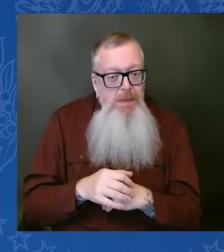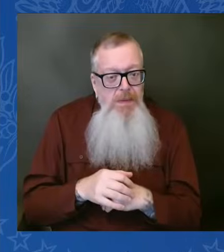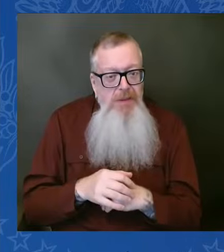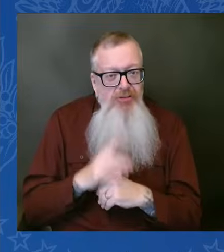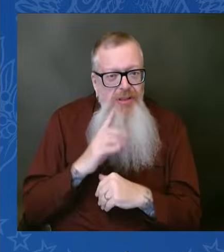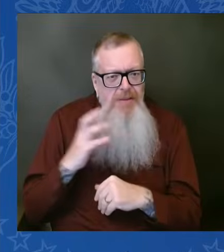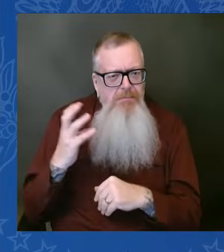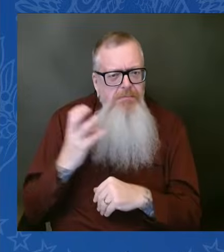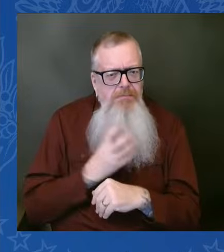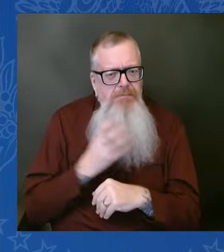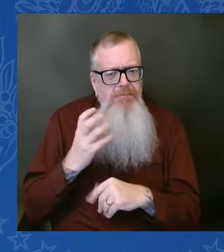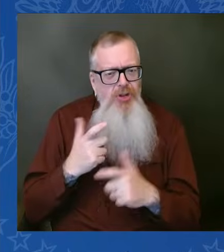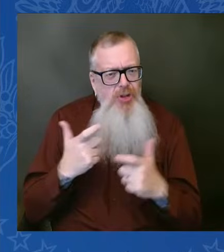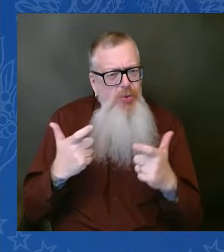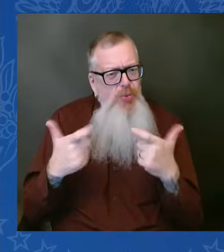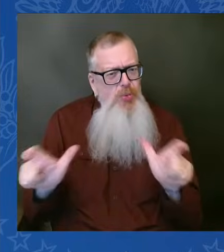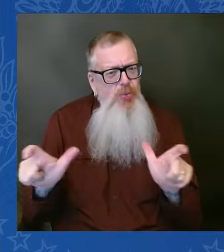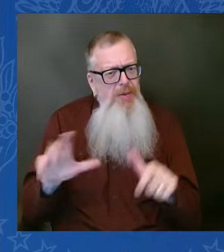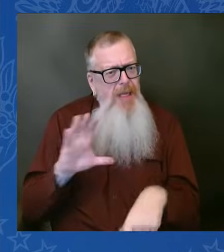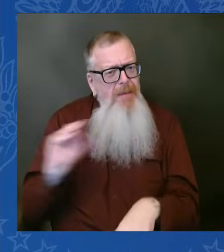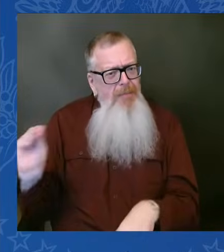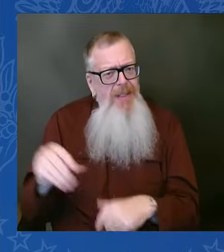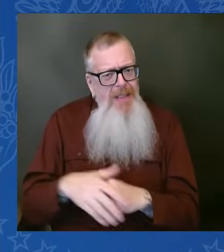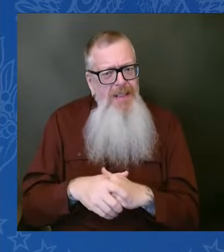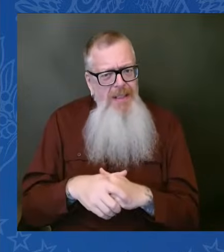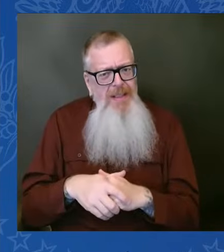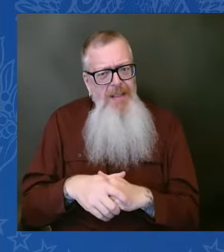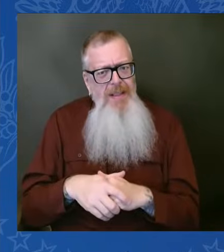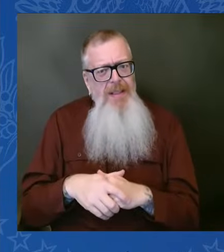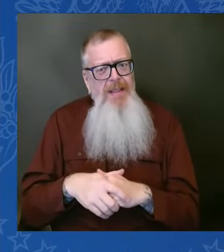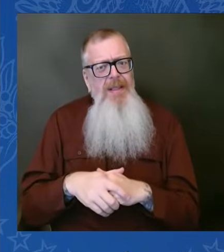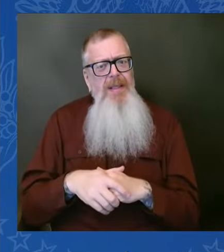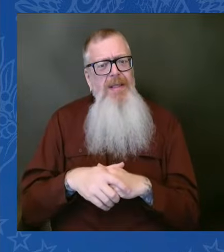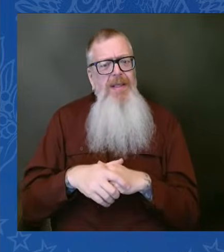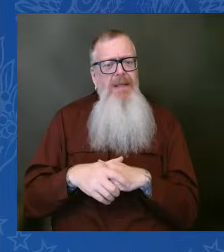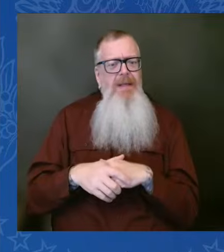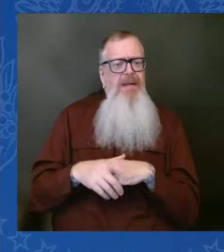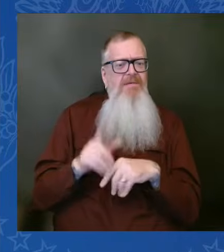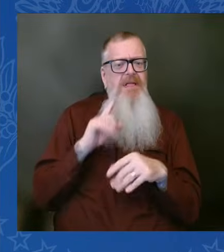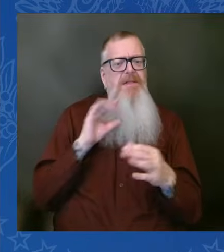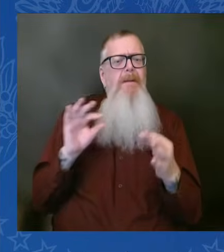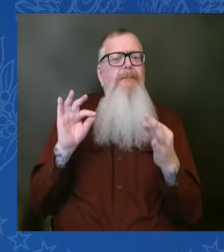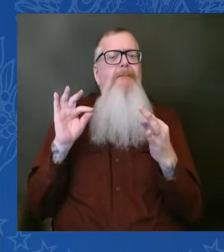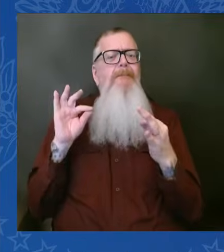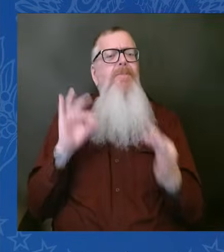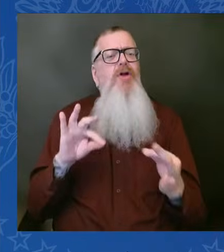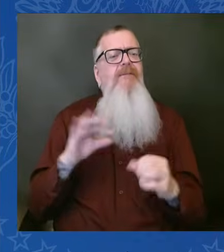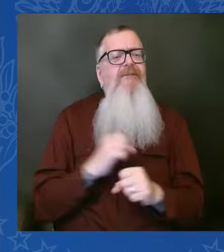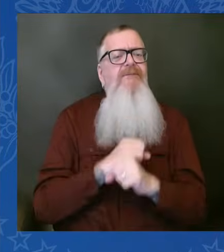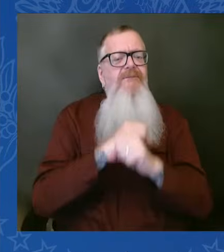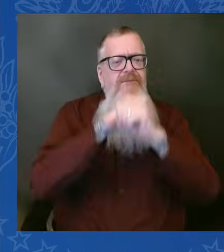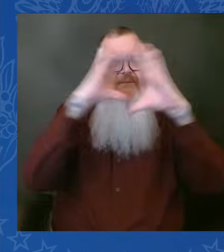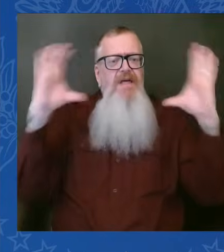As I said, in the “Field of Dreams” from all across America -- from New York to Ohio to Arizona. I mean, you know,